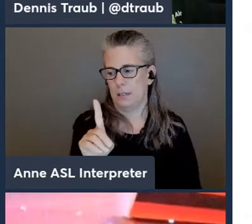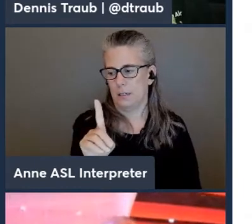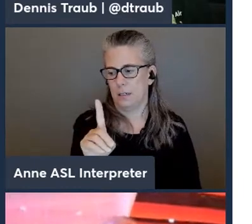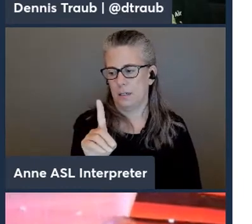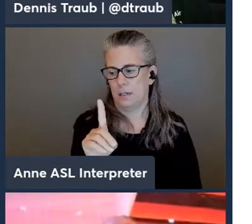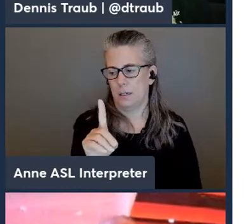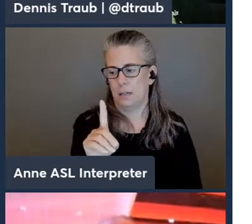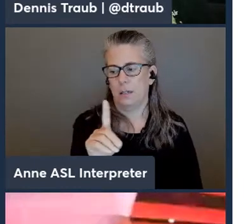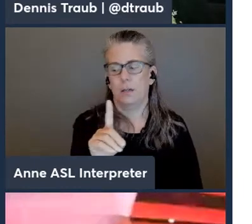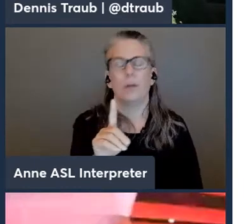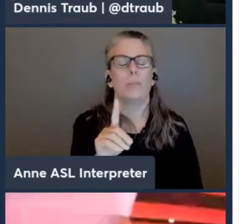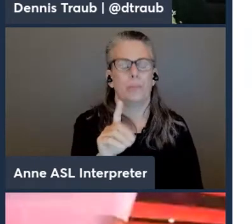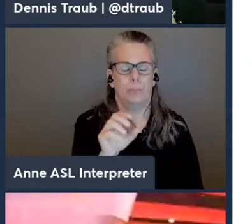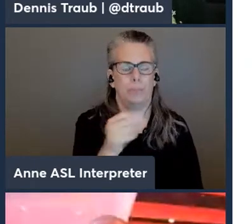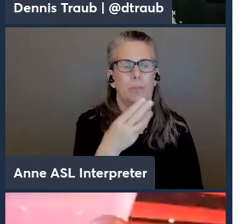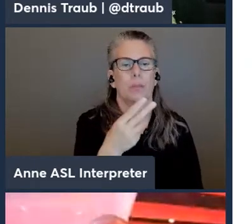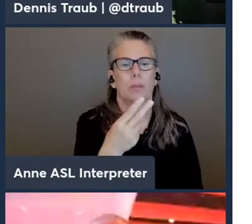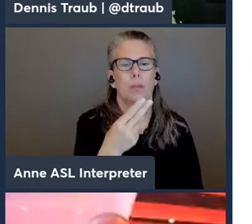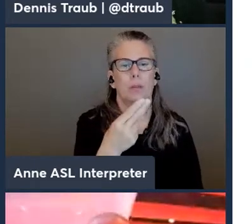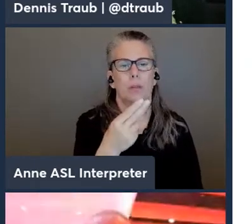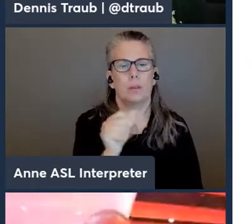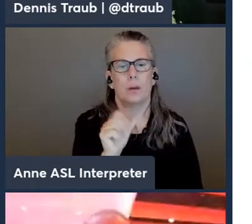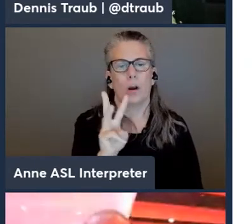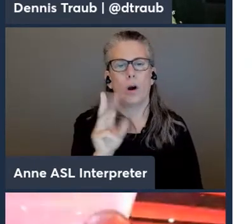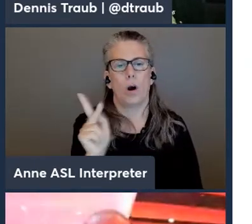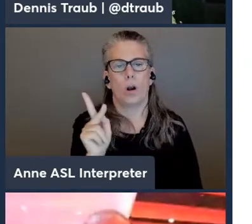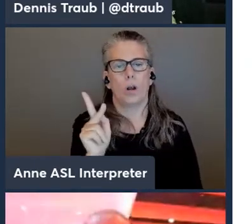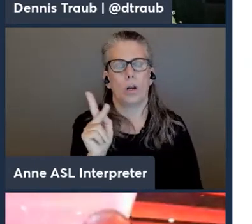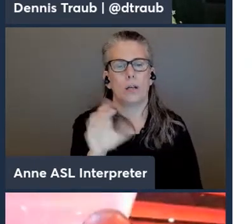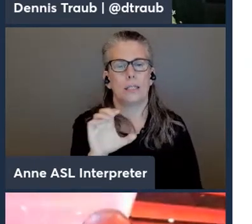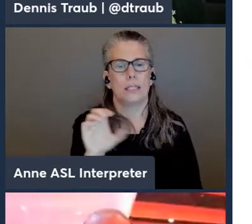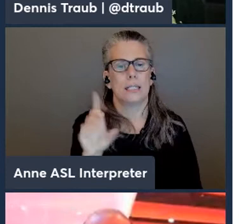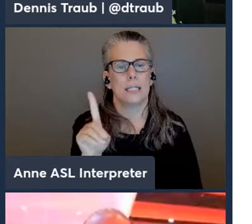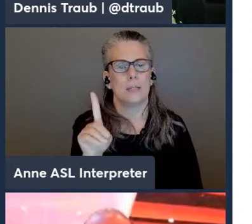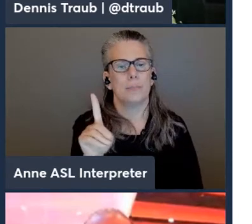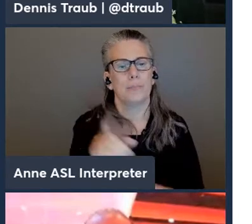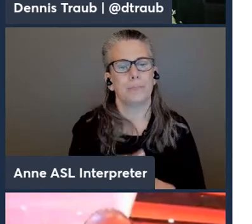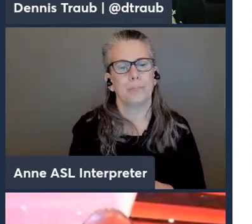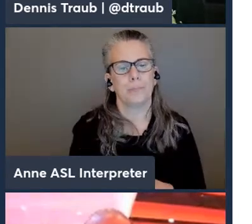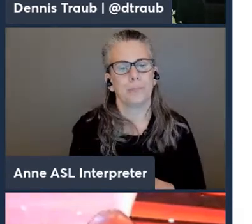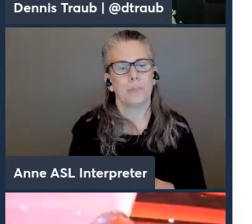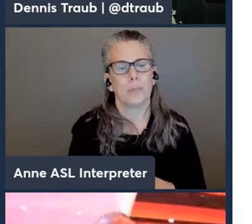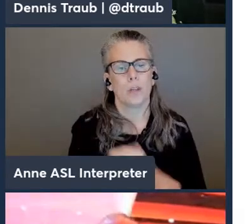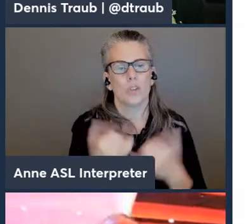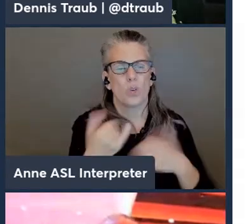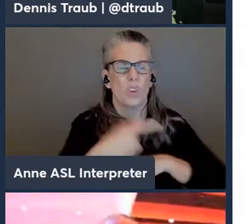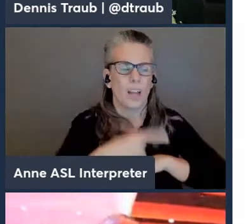And then we need to tell it what branch we want to analyze, so today we're gonna analyze the master branch.